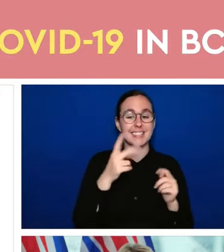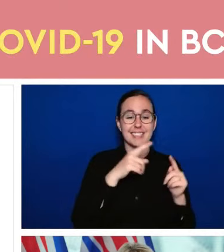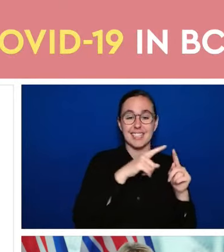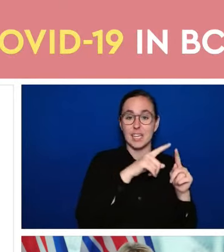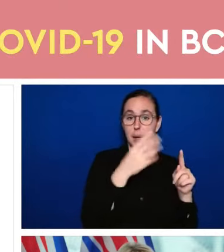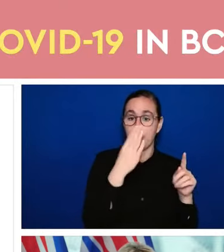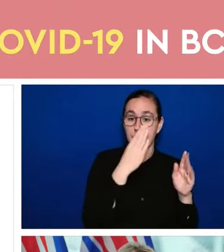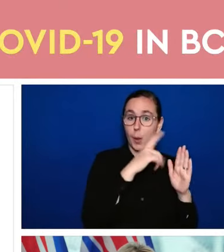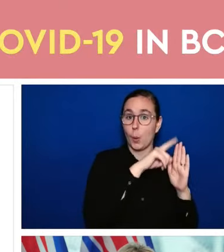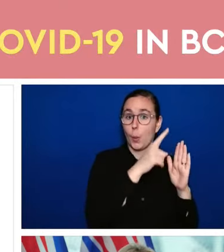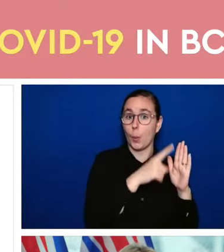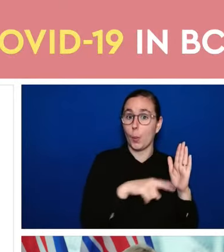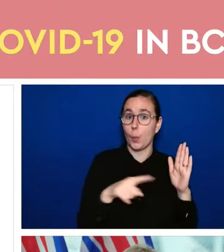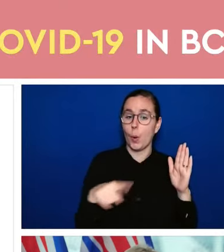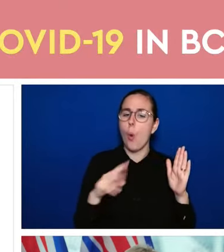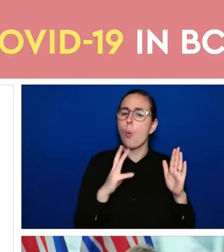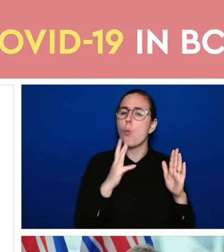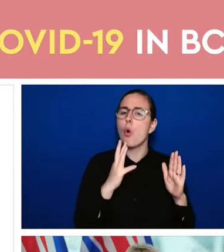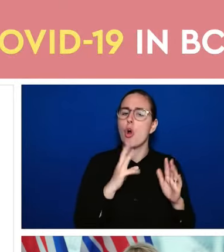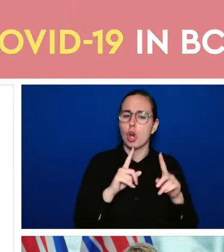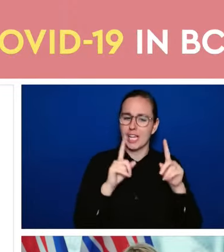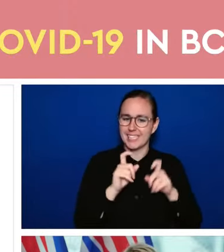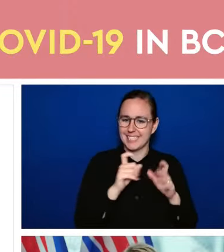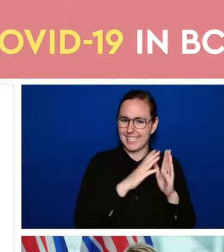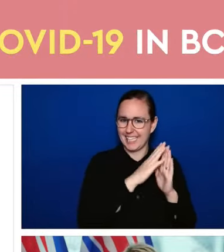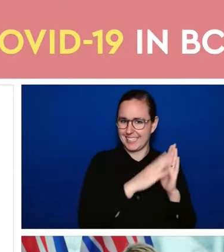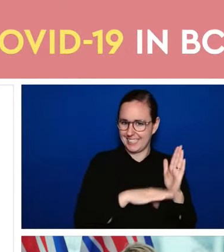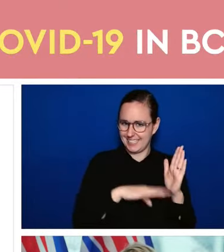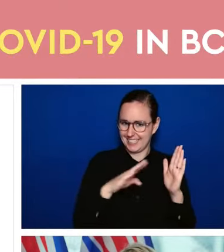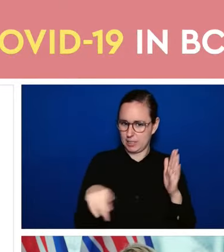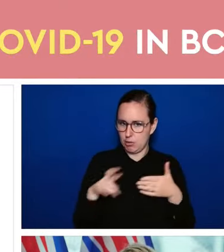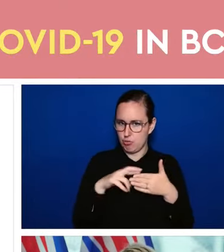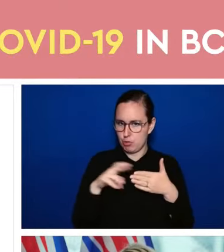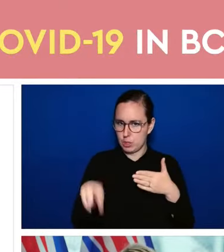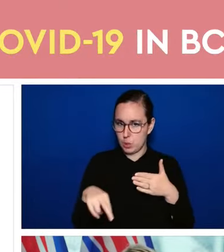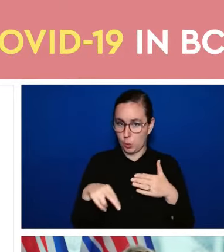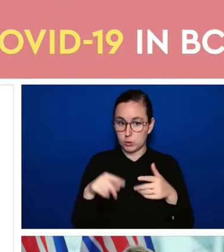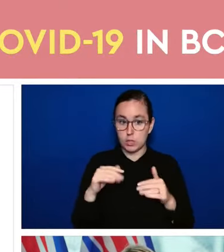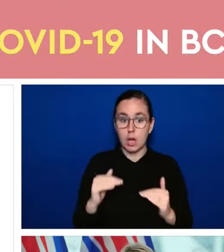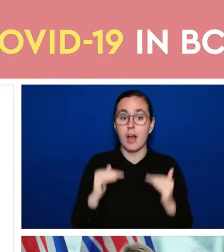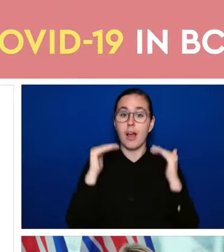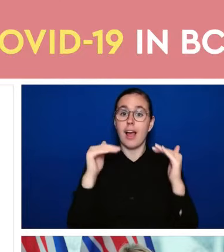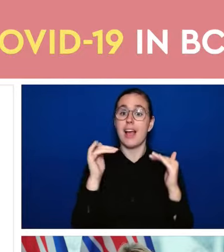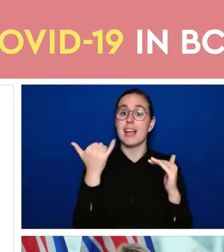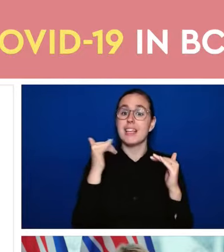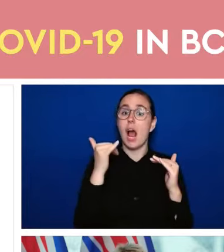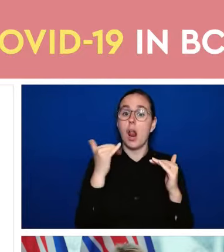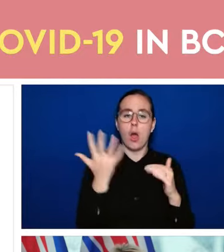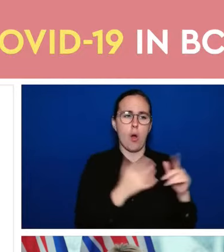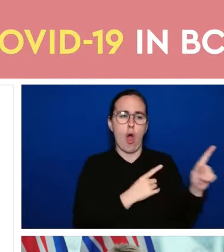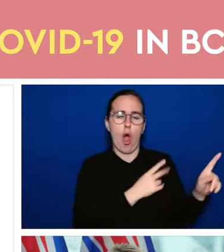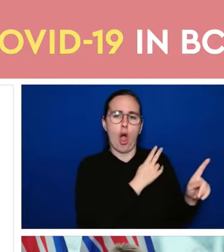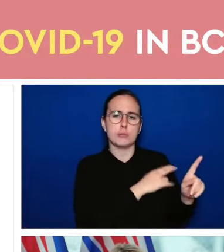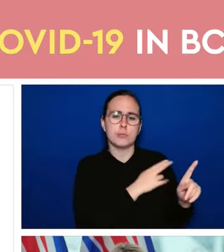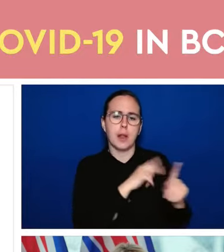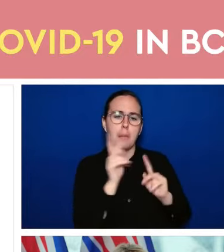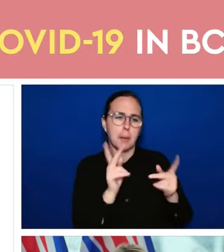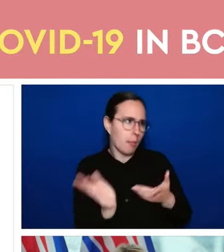the yellow line is hospitalizations. And this has been really helpful for us in that the trends precede. What